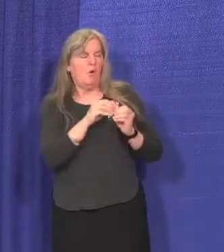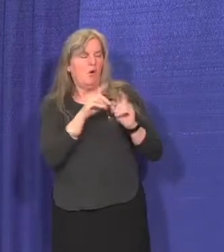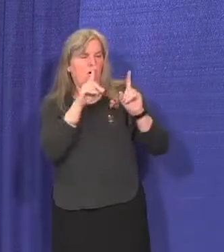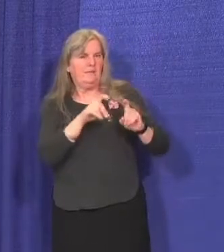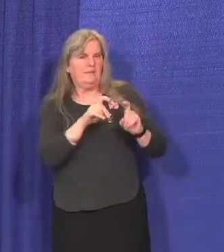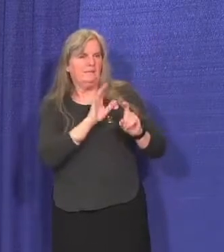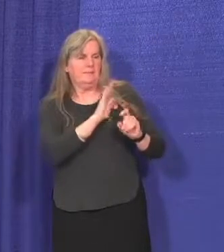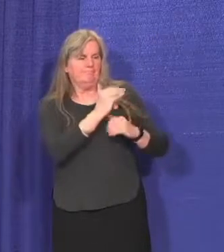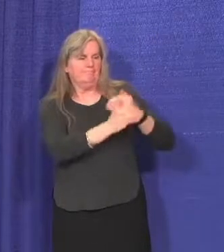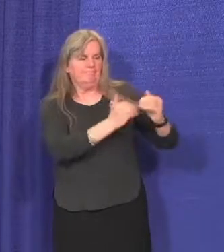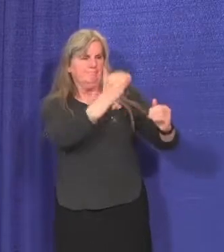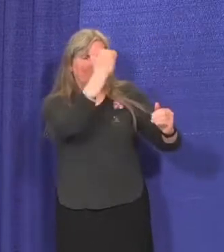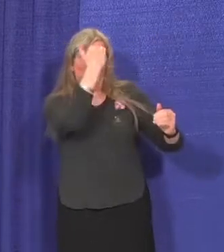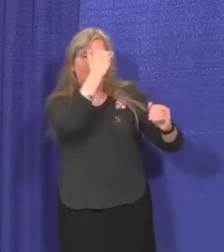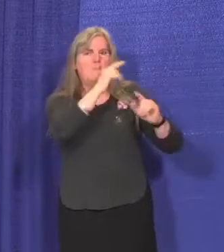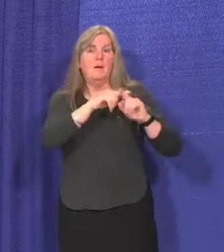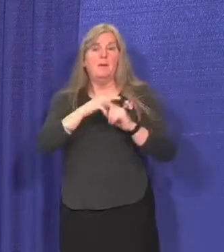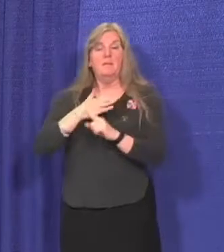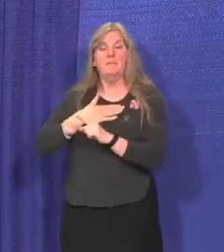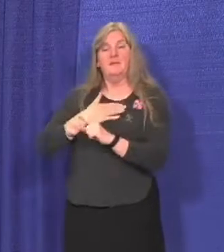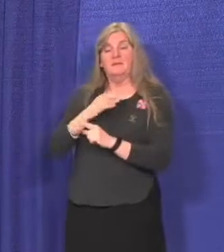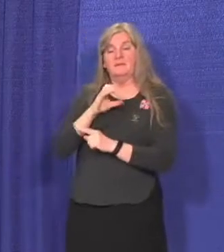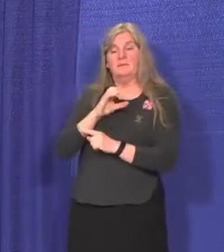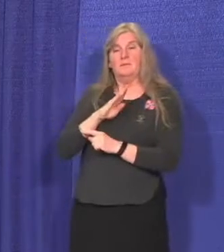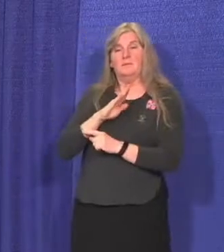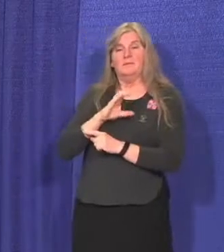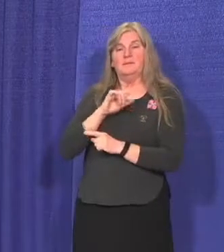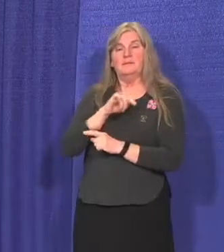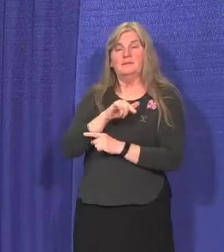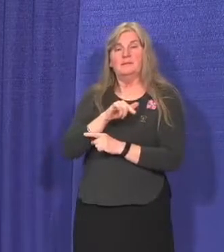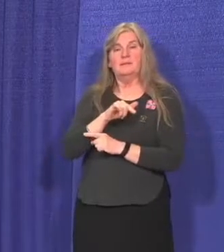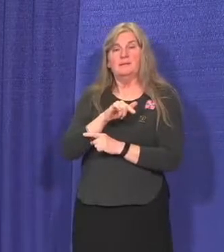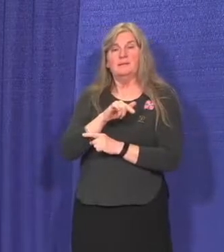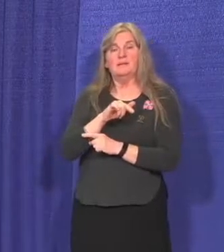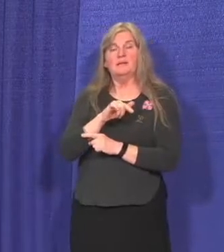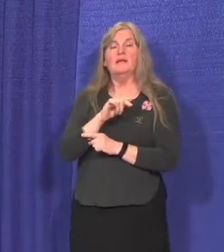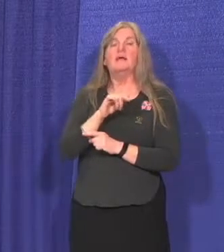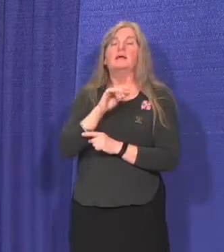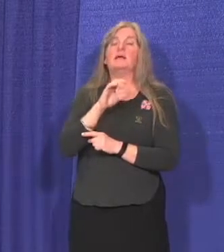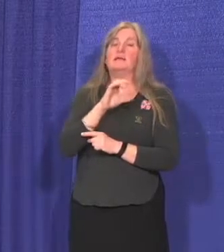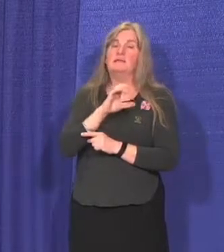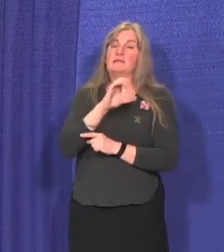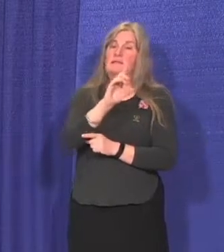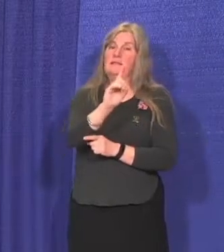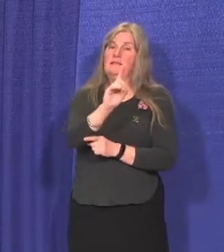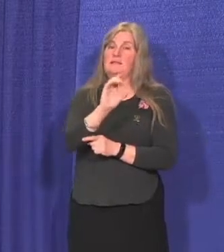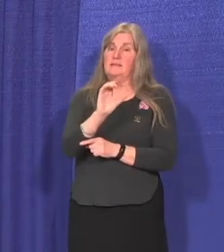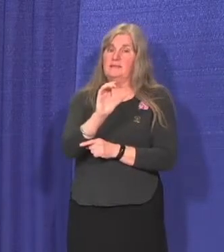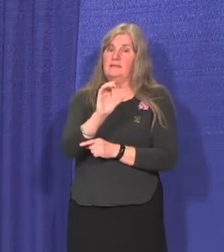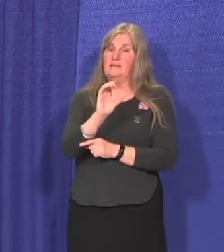When will the Yukon see the promise ramp-up in rapid testing and when we will see numbers and